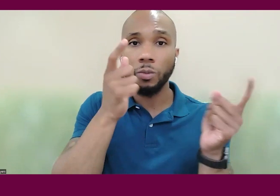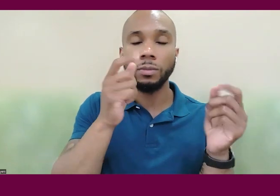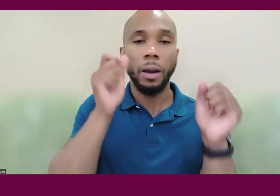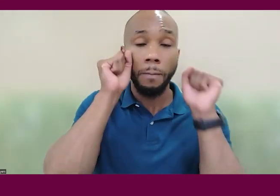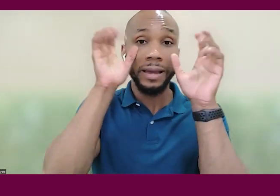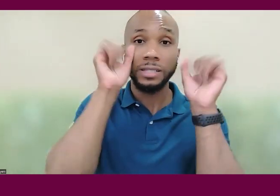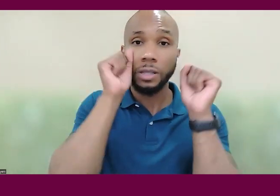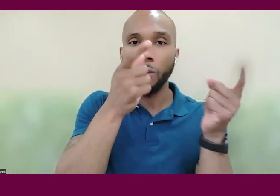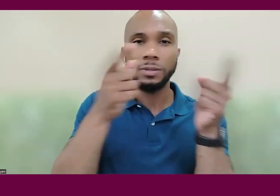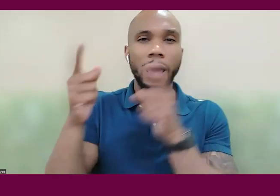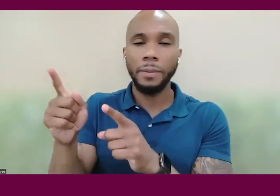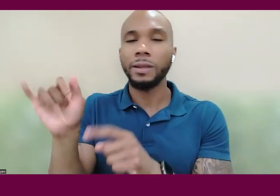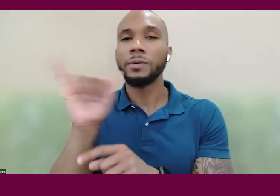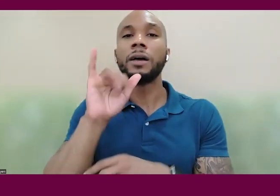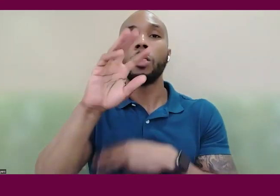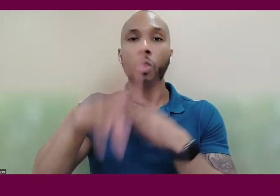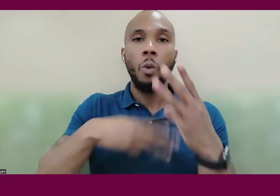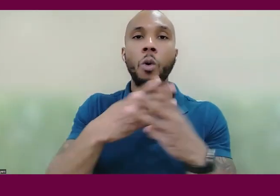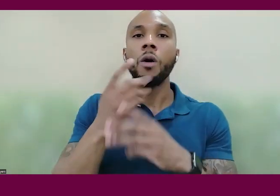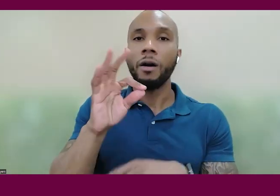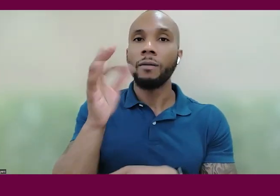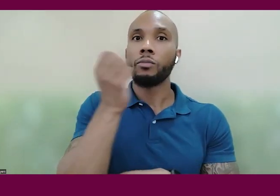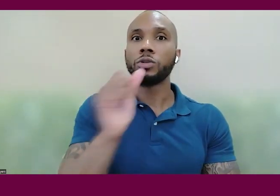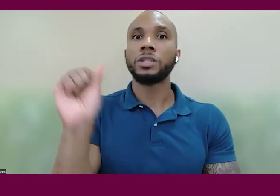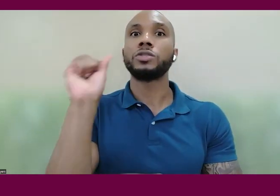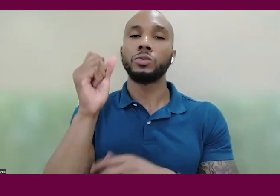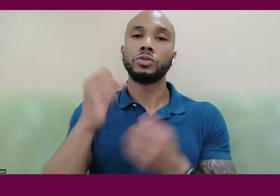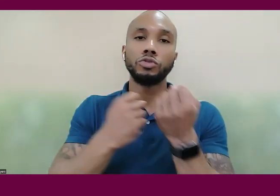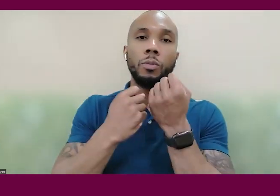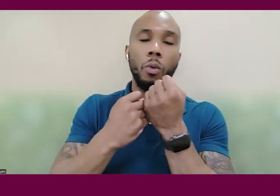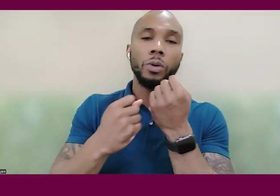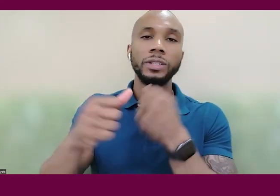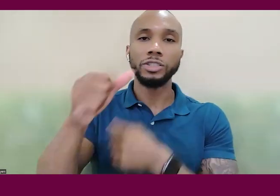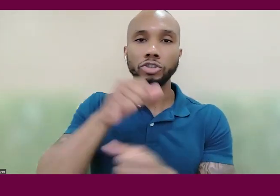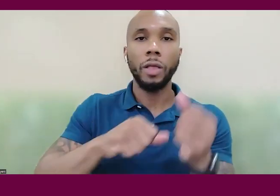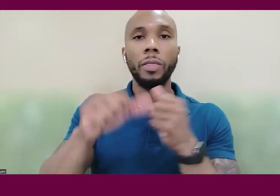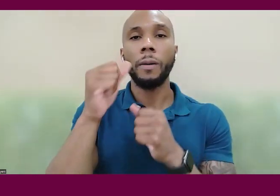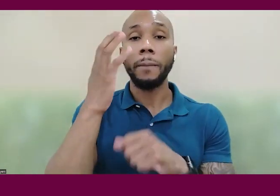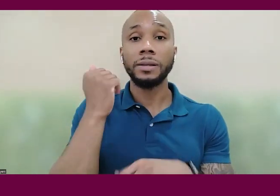It was like the whole world of protesters were supporting each other because some people,